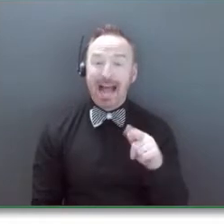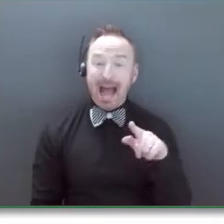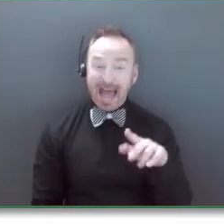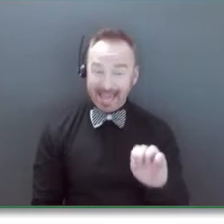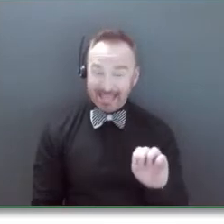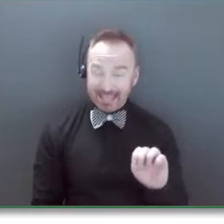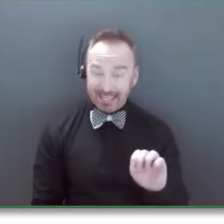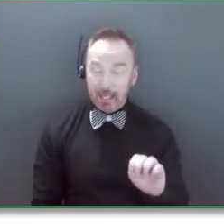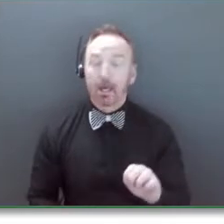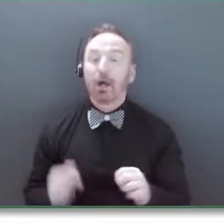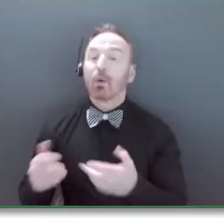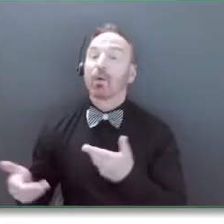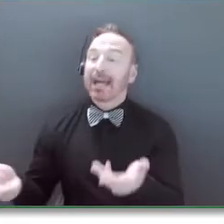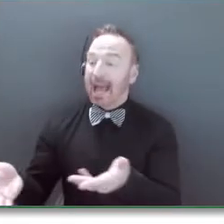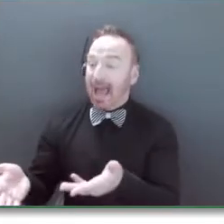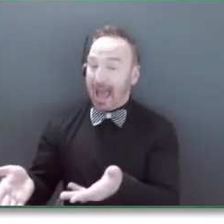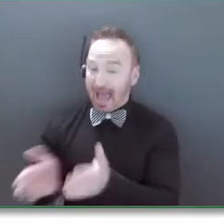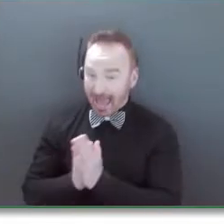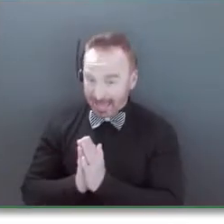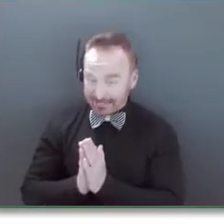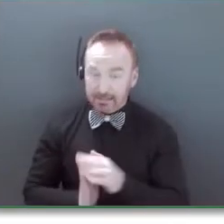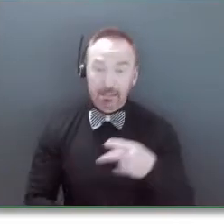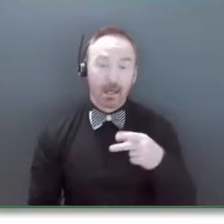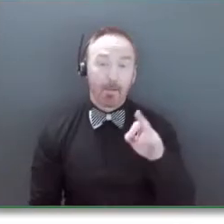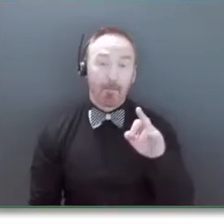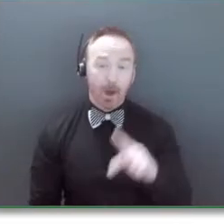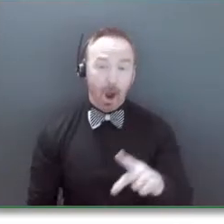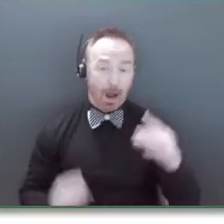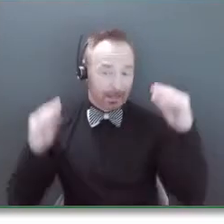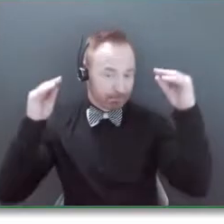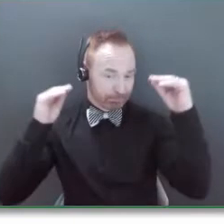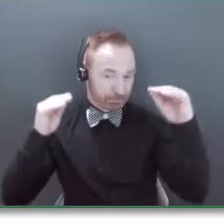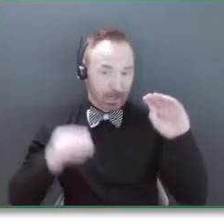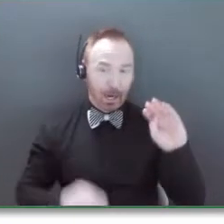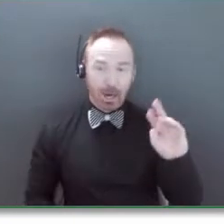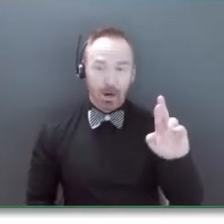along on a on some of our hikes during the year and share their knowledge of